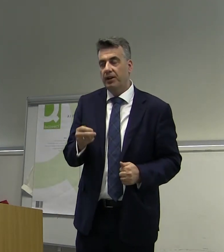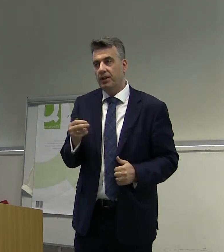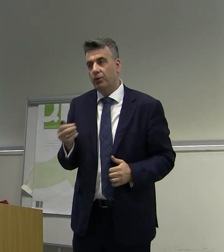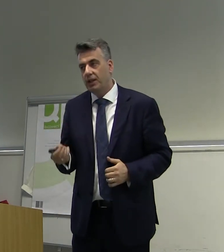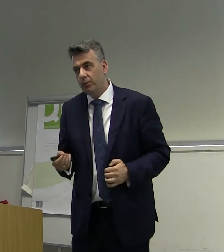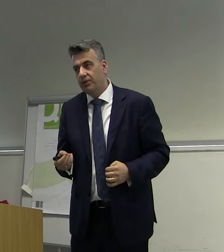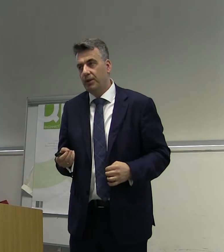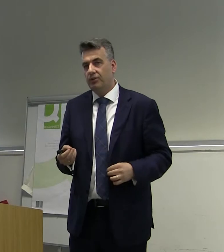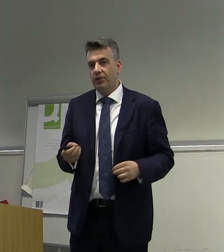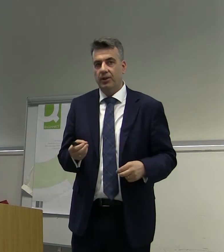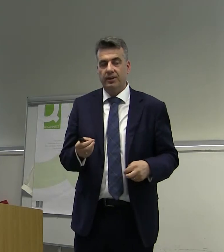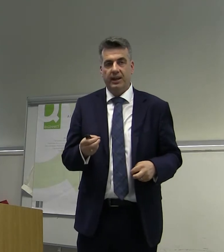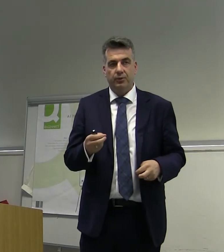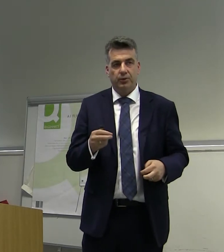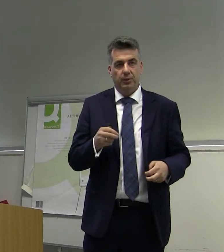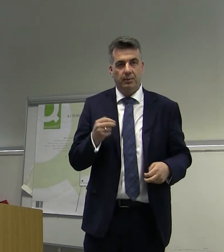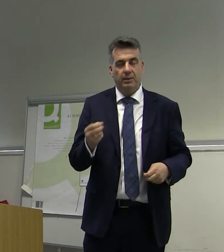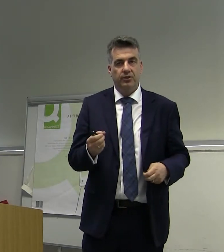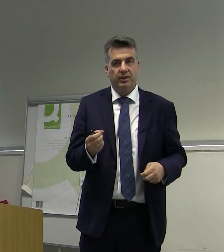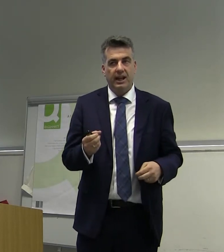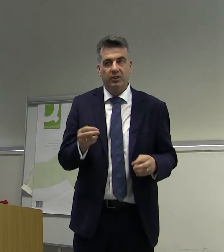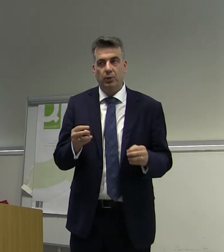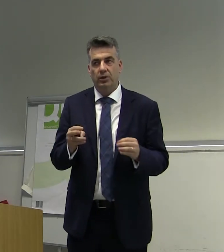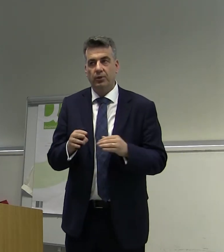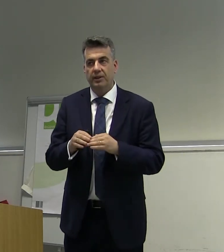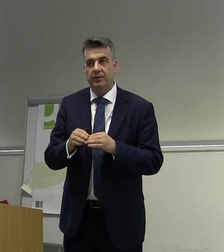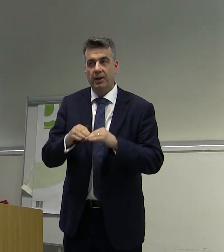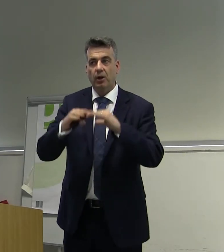agreed with the minister from the amendments to the Act include that all